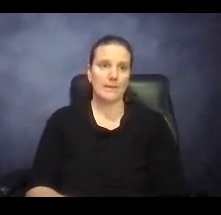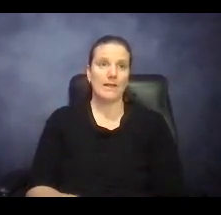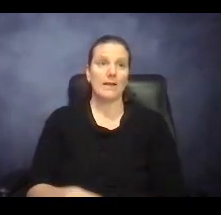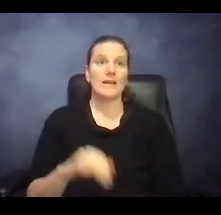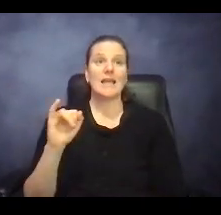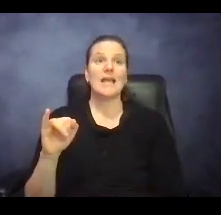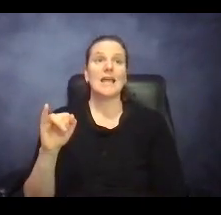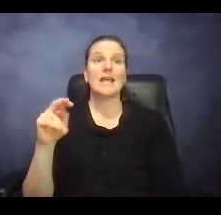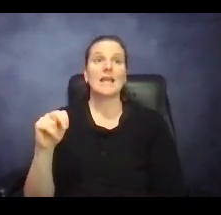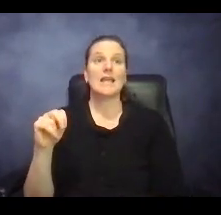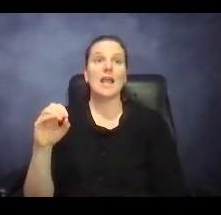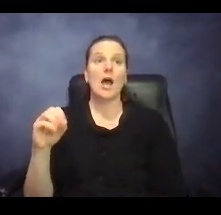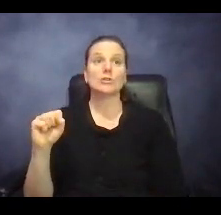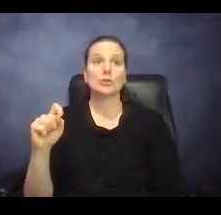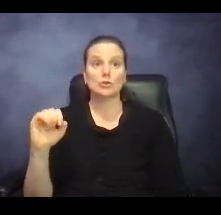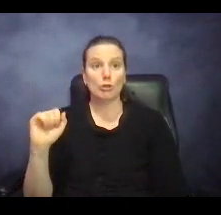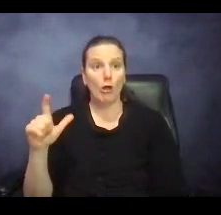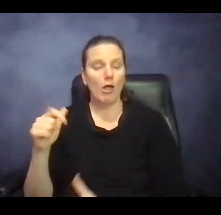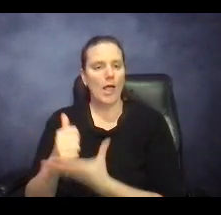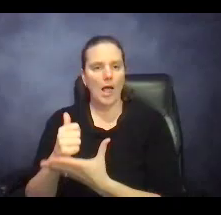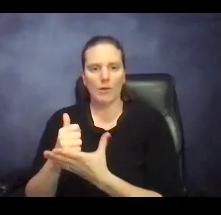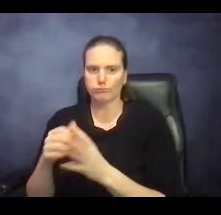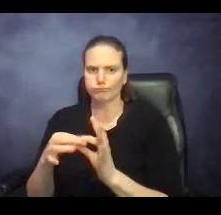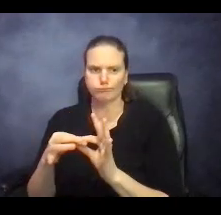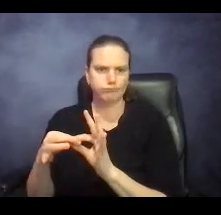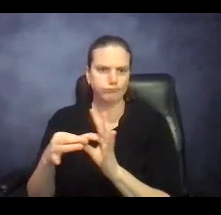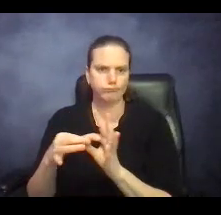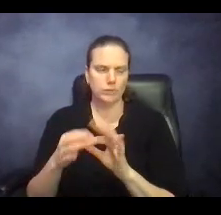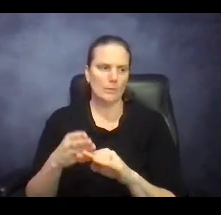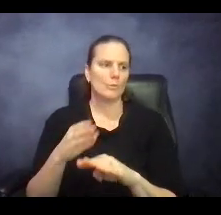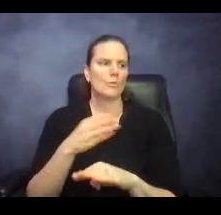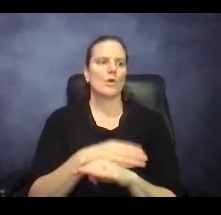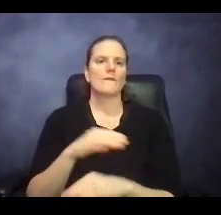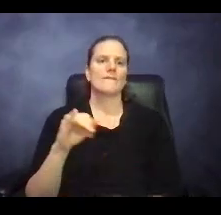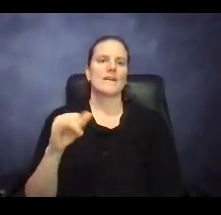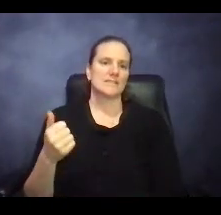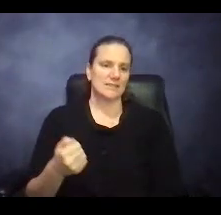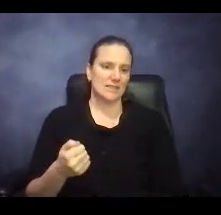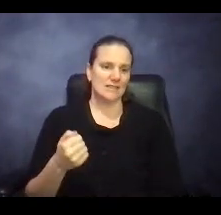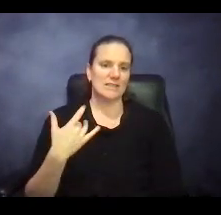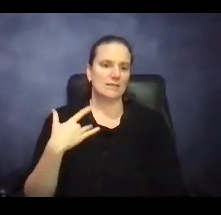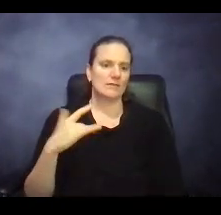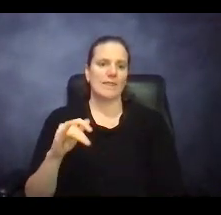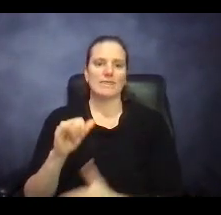that whole steroidogenic pathway by improving insulin sensitivity. Great question. I didn't put that on the slides.